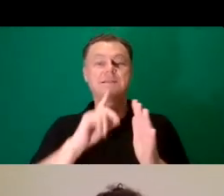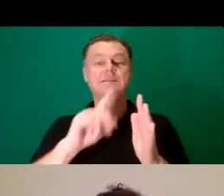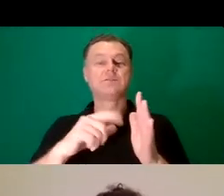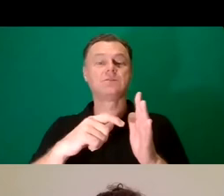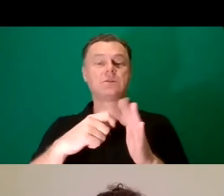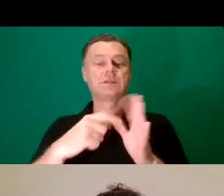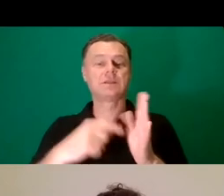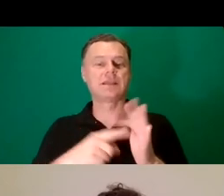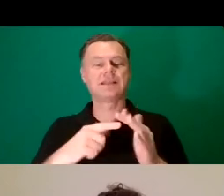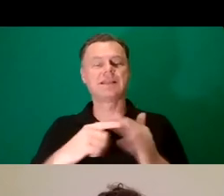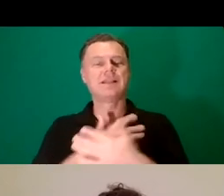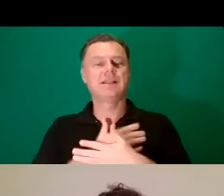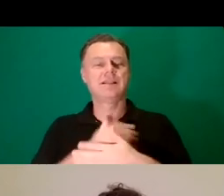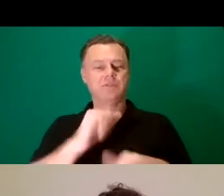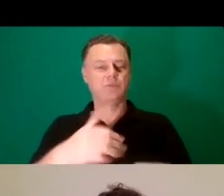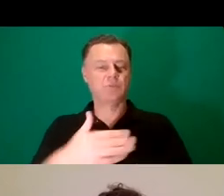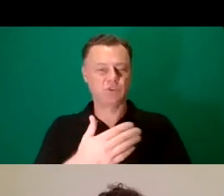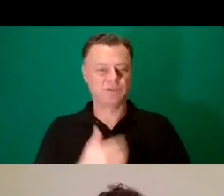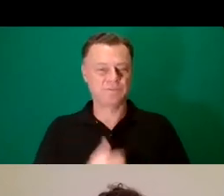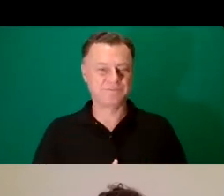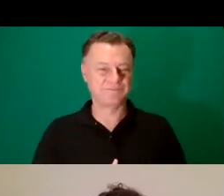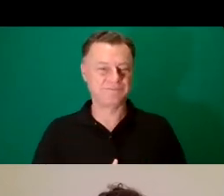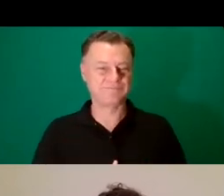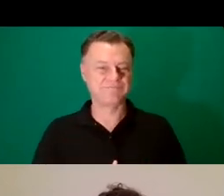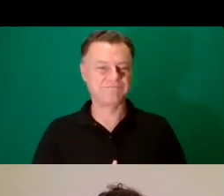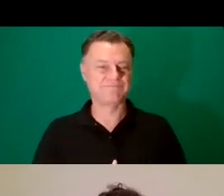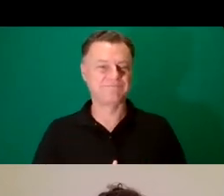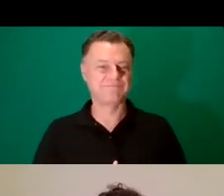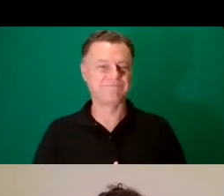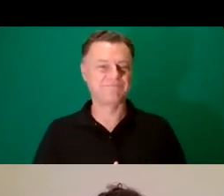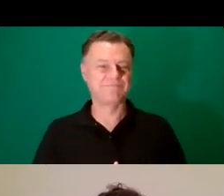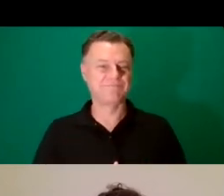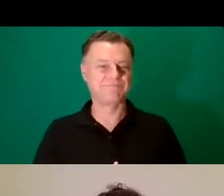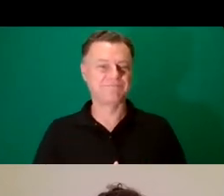she loves your work and that it was great to explore your work at Soundfair's HearMe